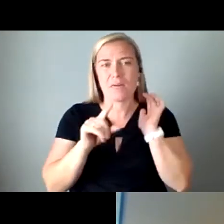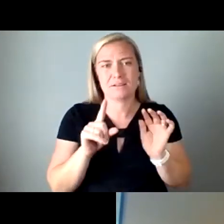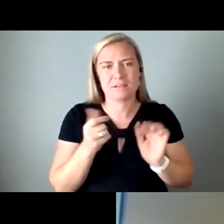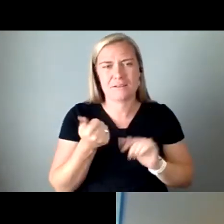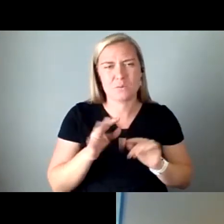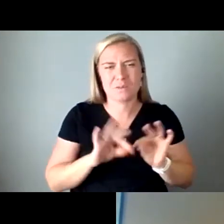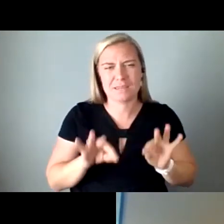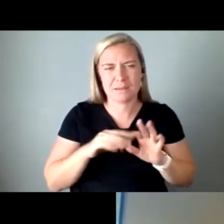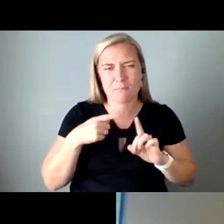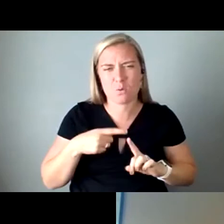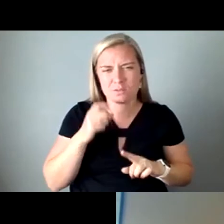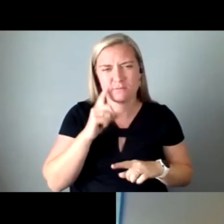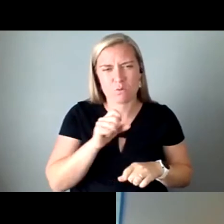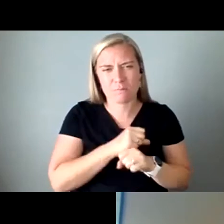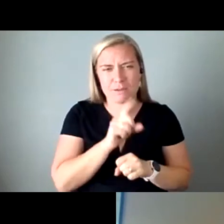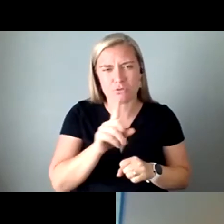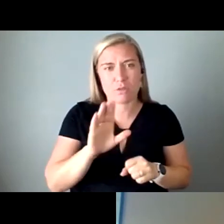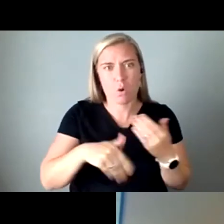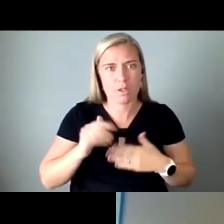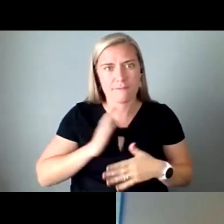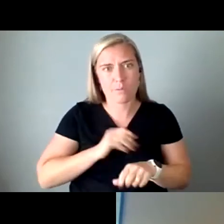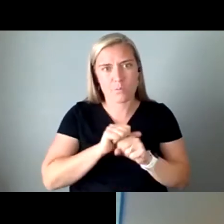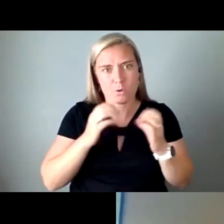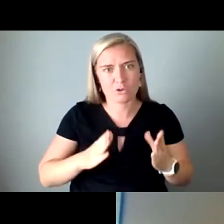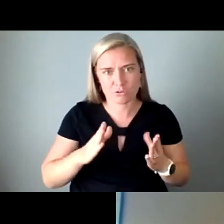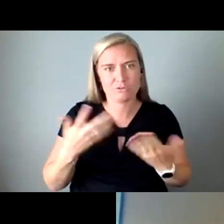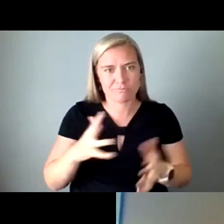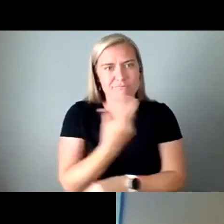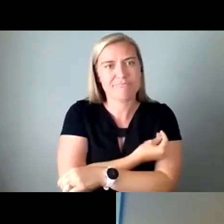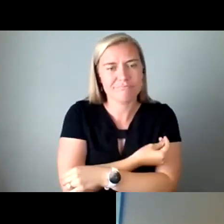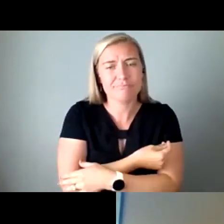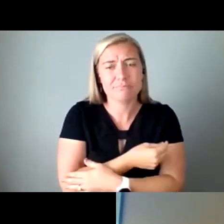that all of our our workers are vaccinated. I don't know Sarah if you have anything to add